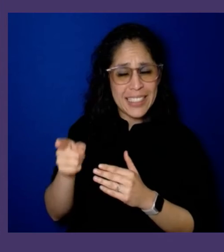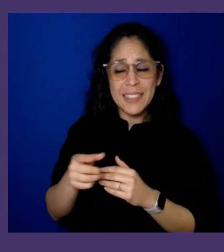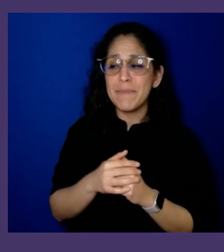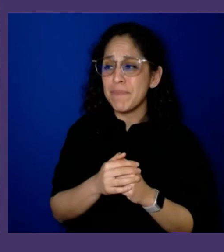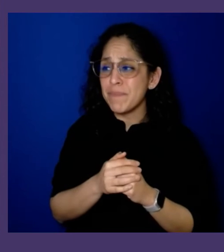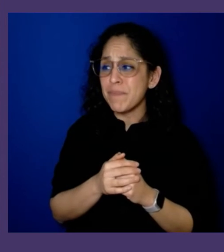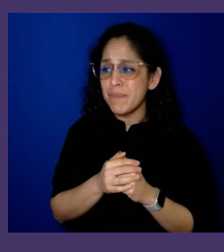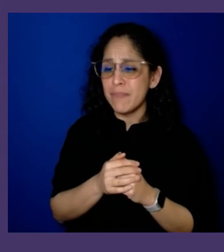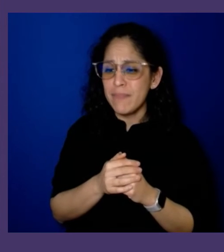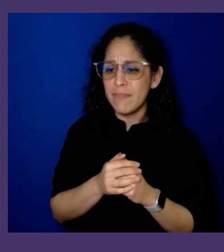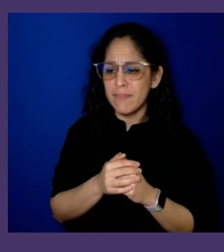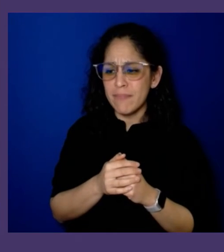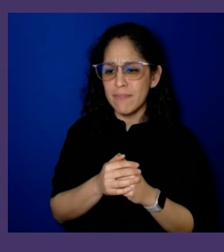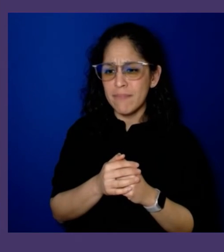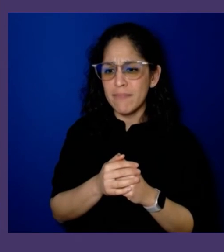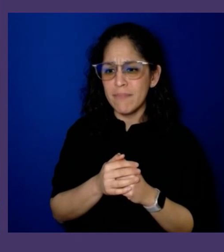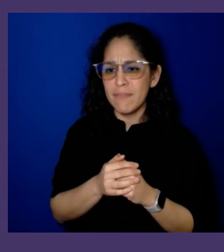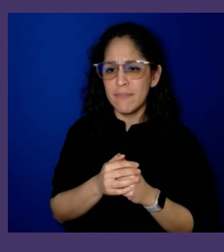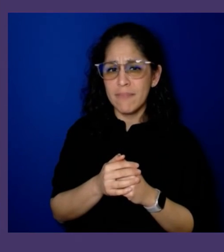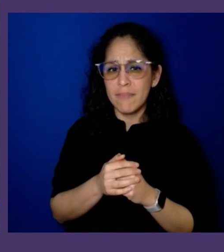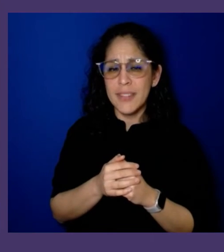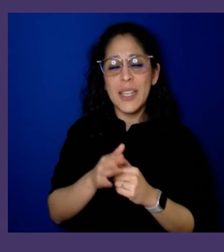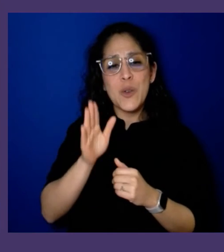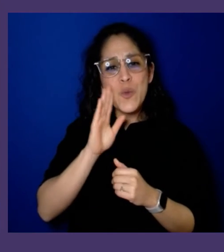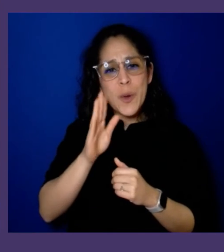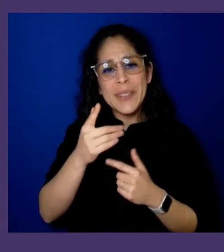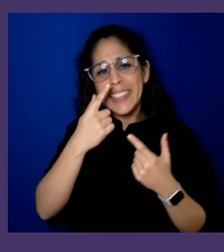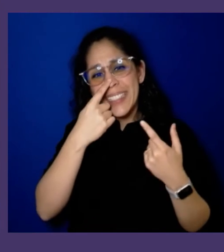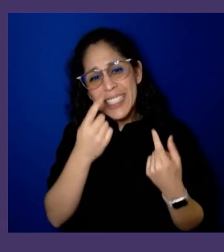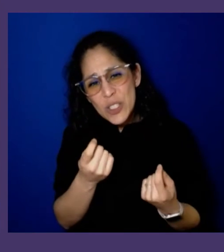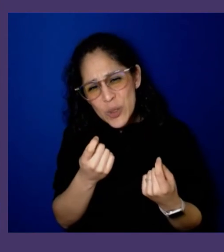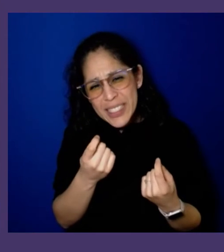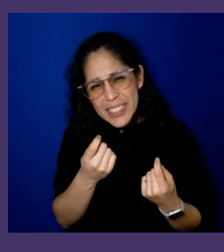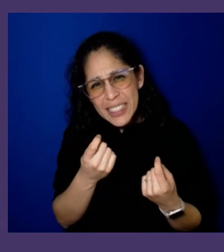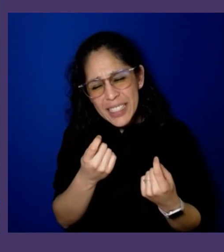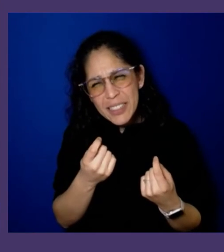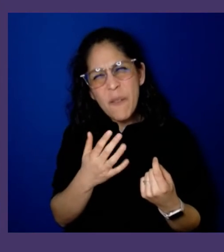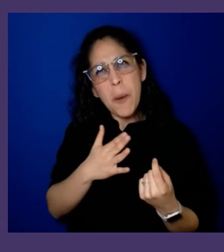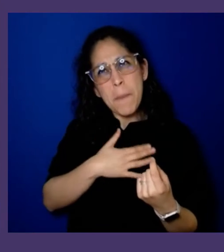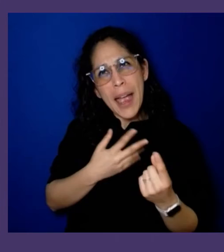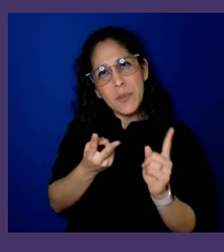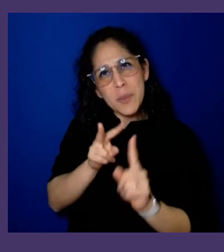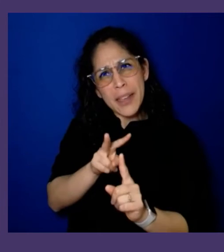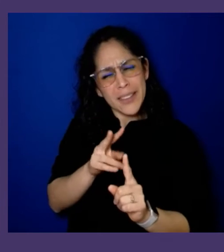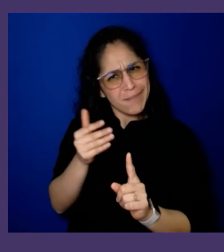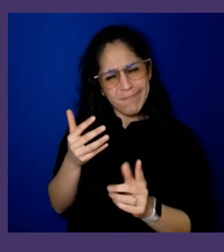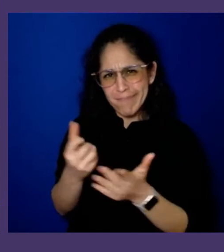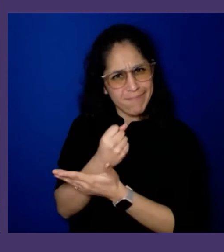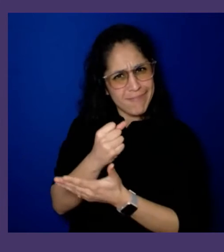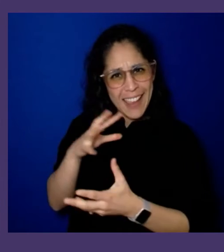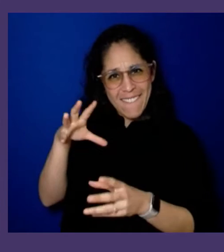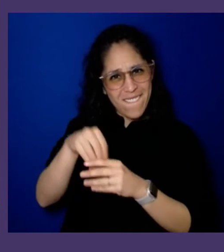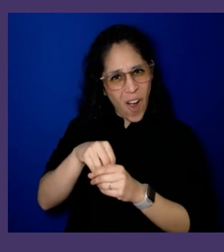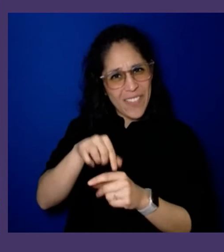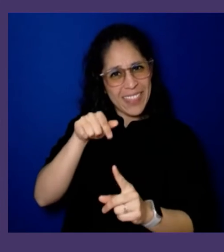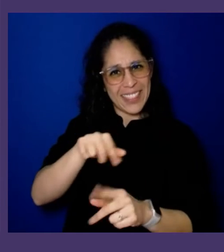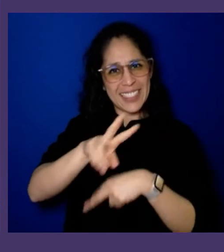interesting just from my own perspective to be involved in this type of collaborative experience.